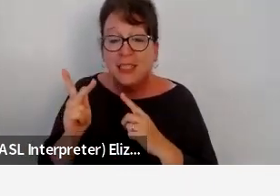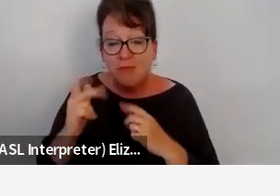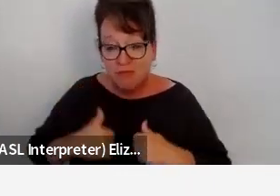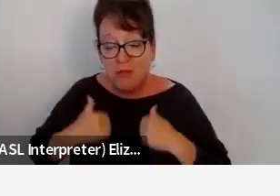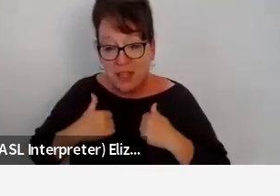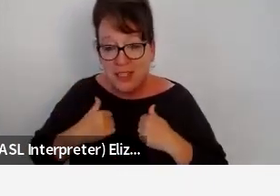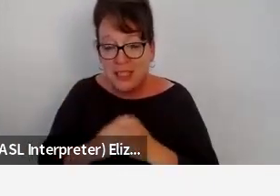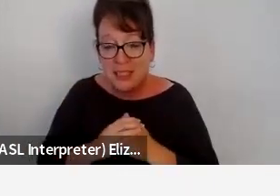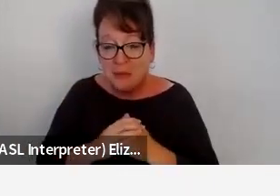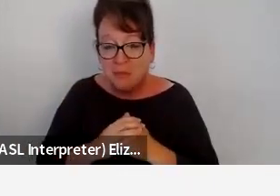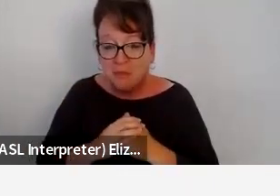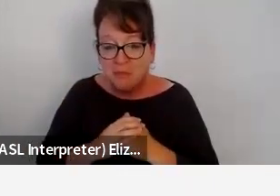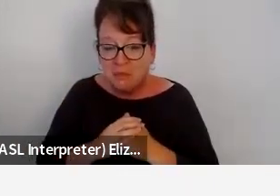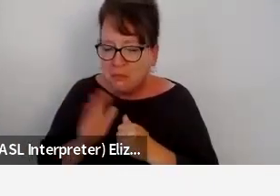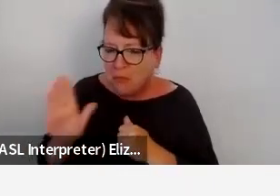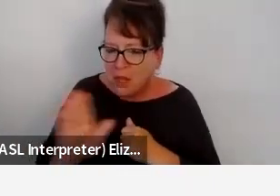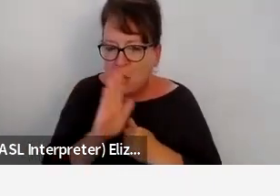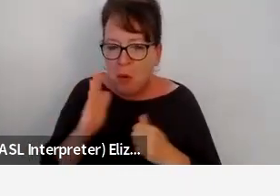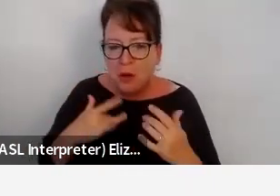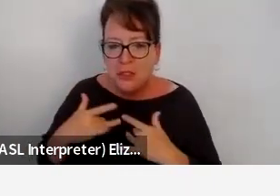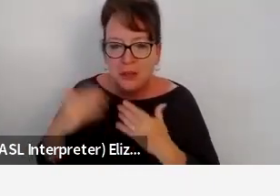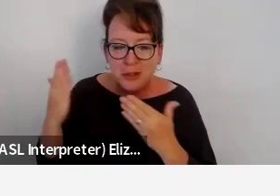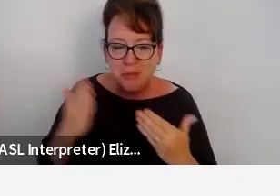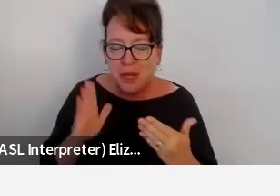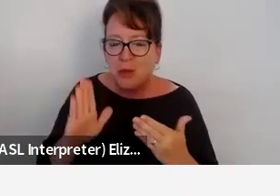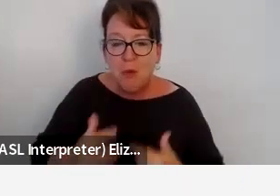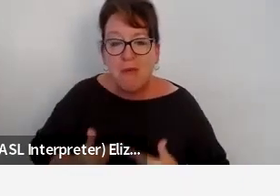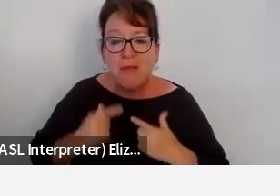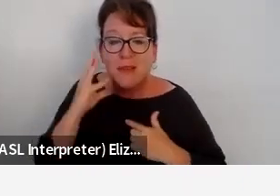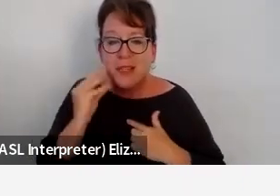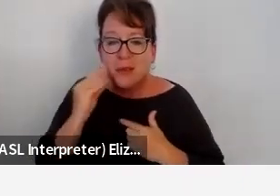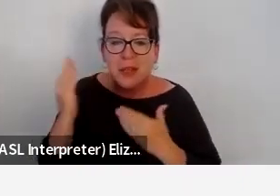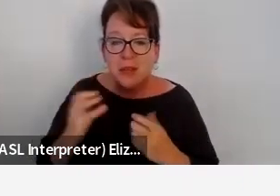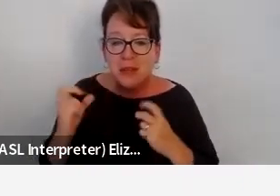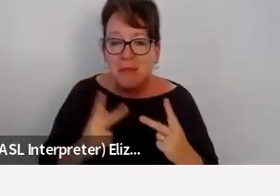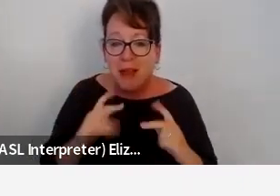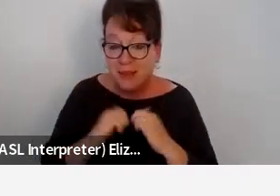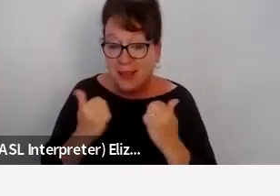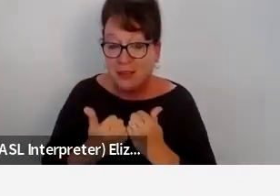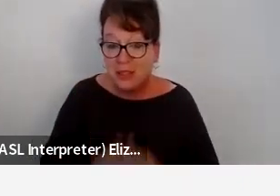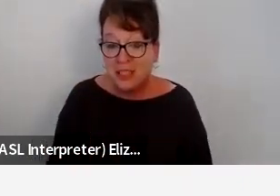in the chat. So what is eligible zero-emission equipment? What is serving a port? Our current